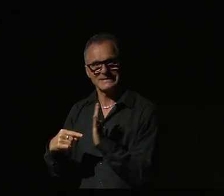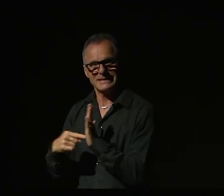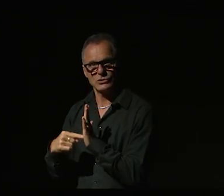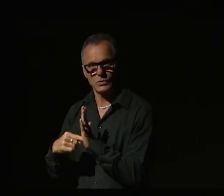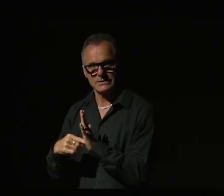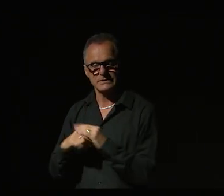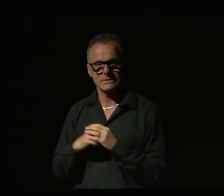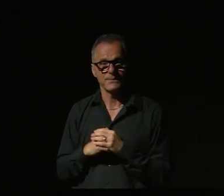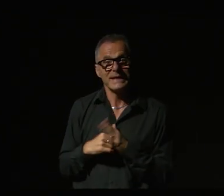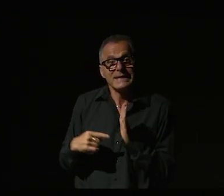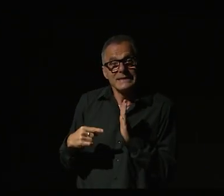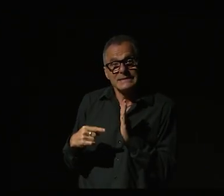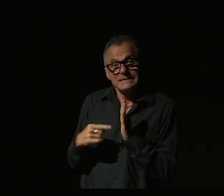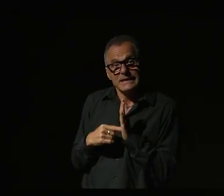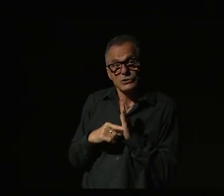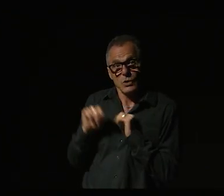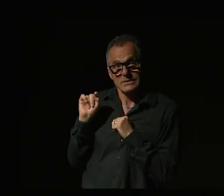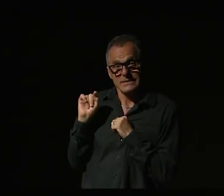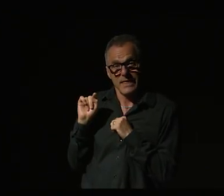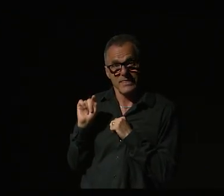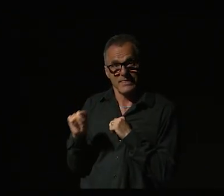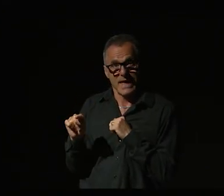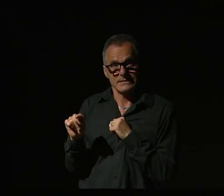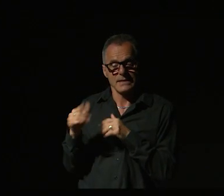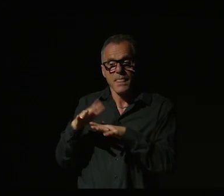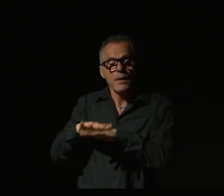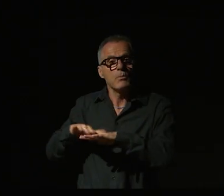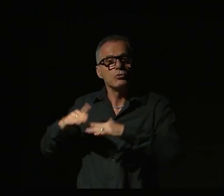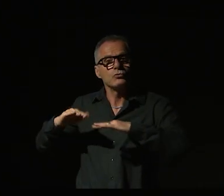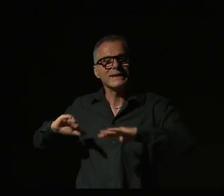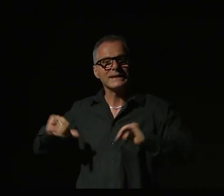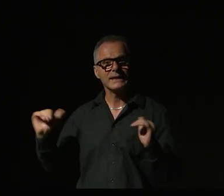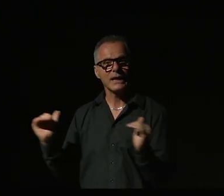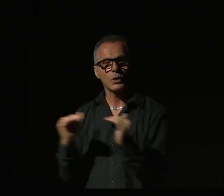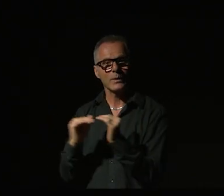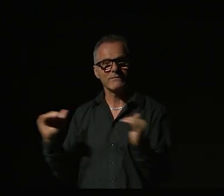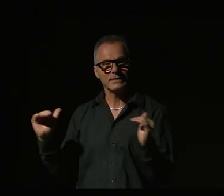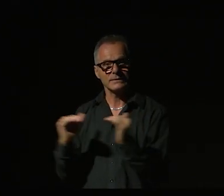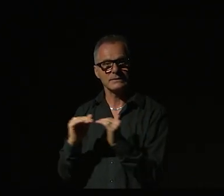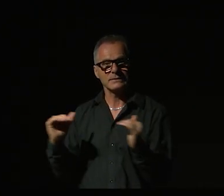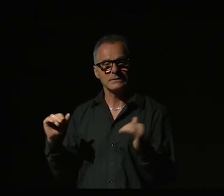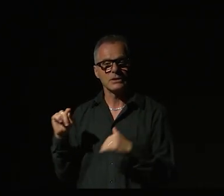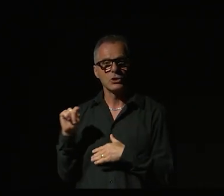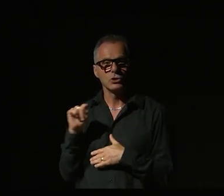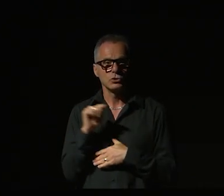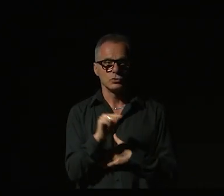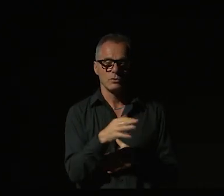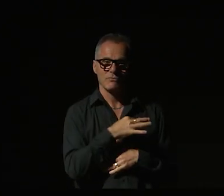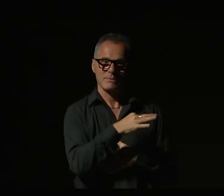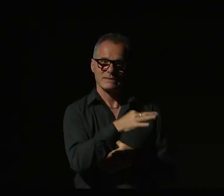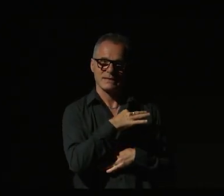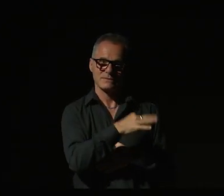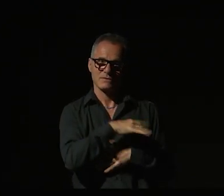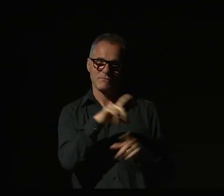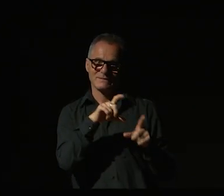and the thiasus is the marine equivalent to the bacchantic retinue of Dionysus for example.